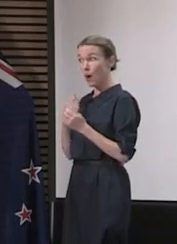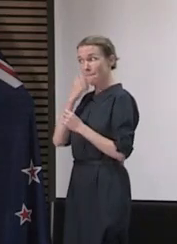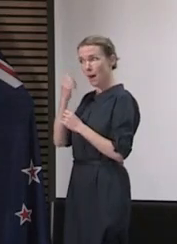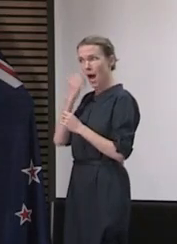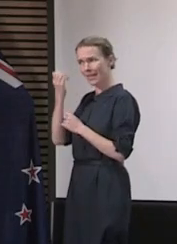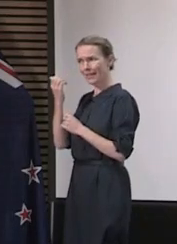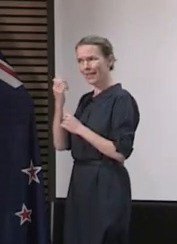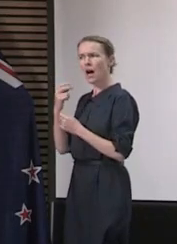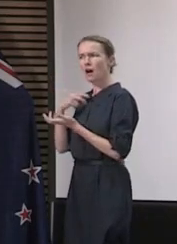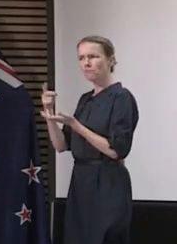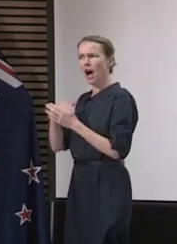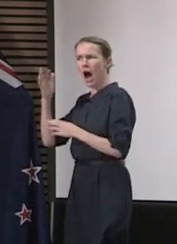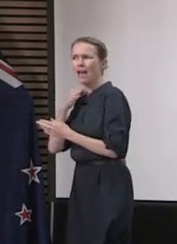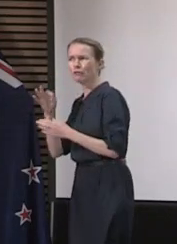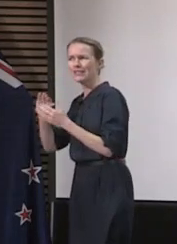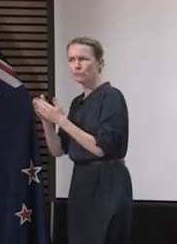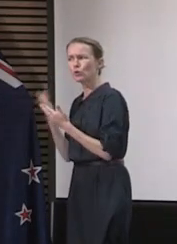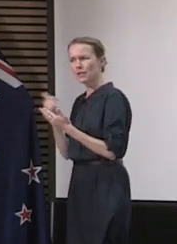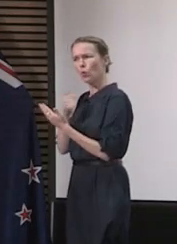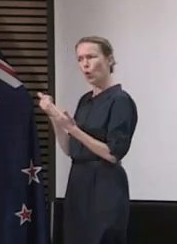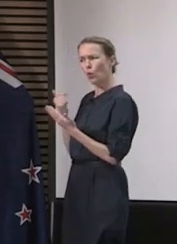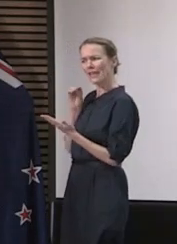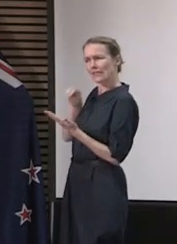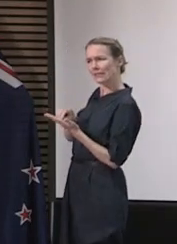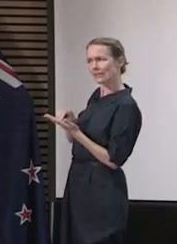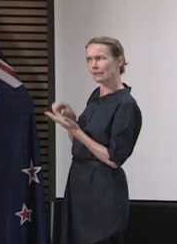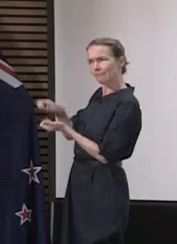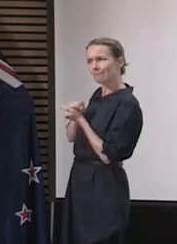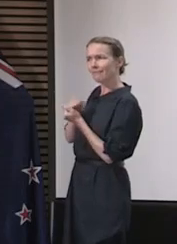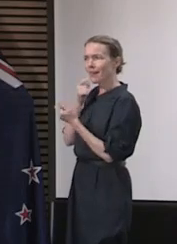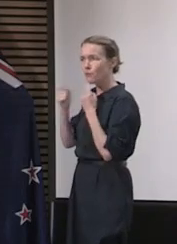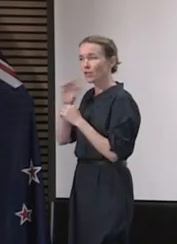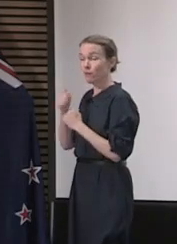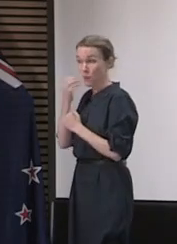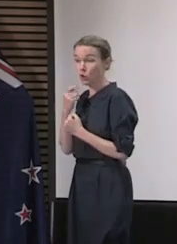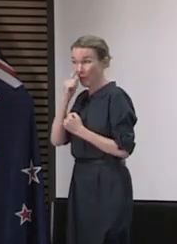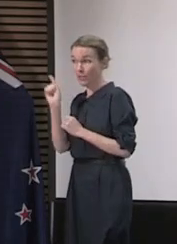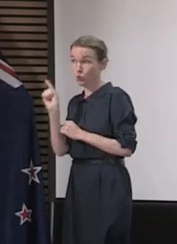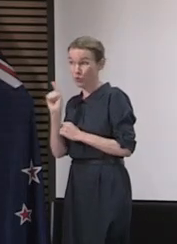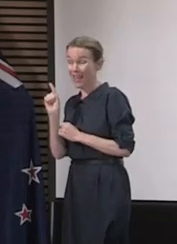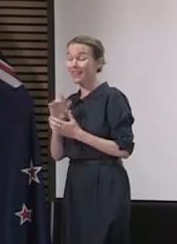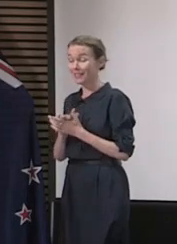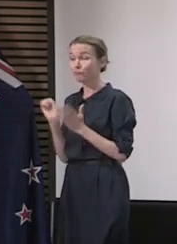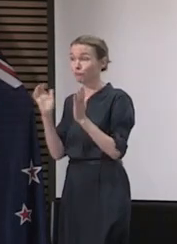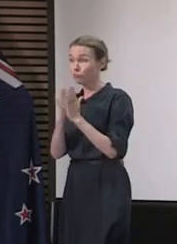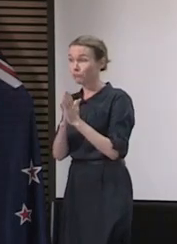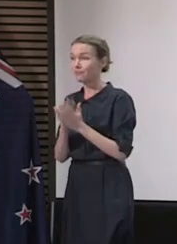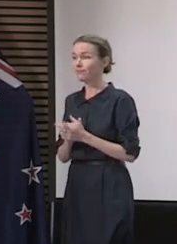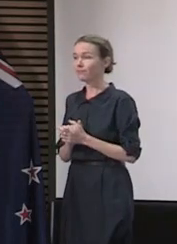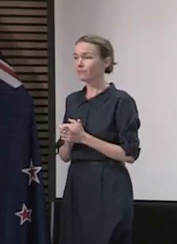ethnicity is prioritised. So, it has Maori prioritised. We can do that. I'll talk to the team when I get back there